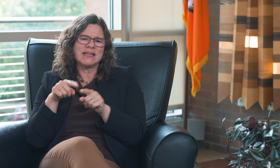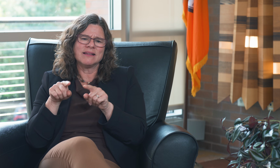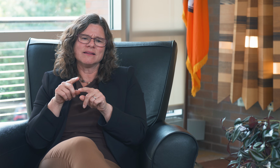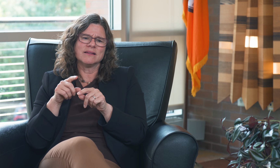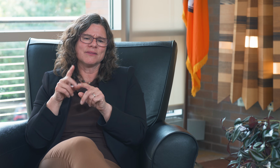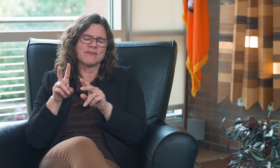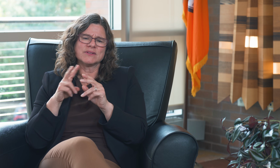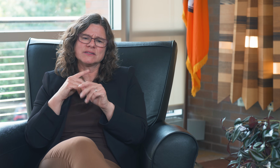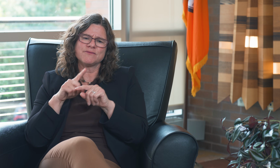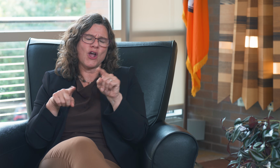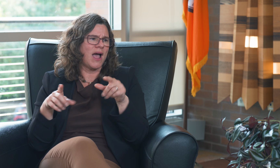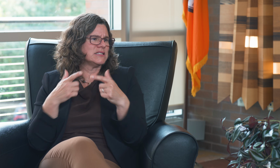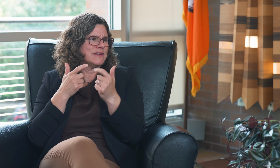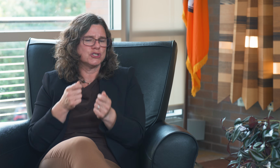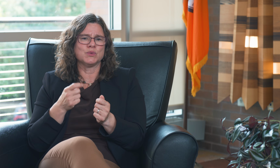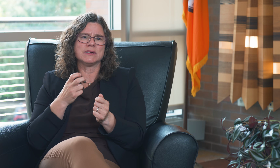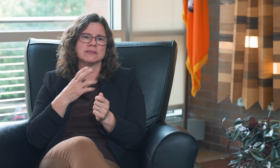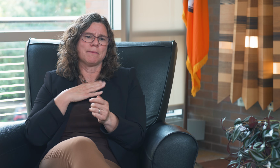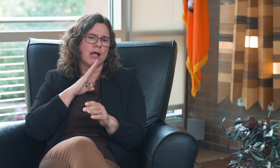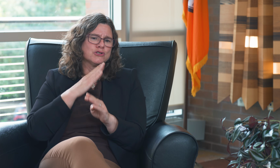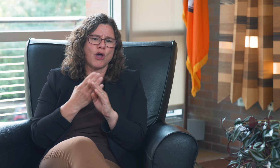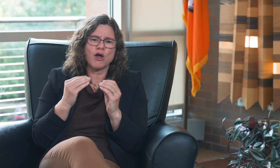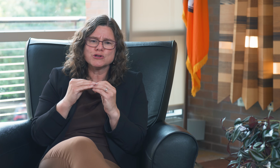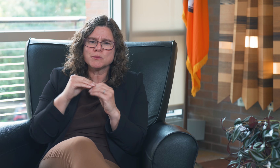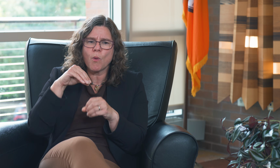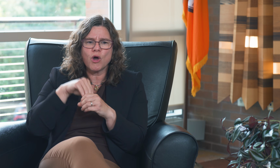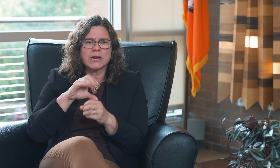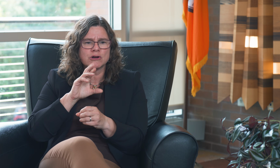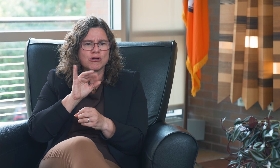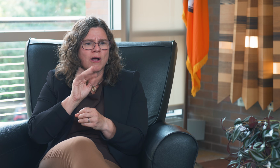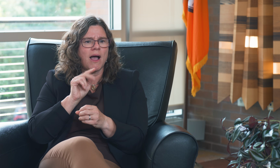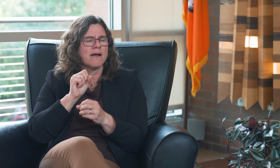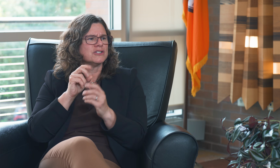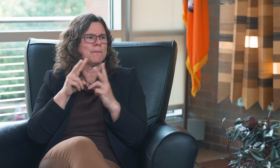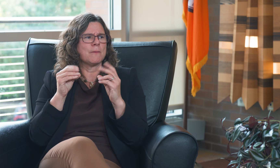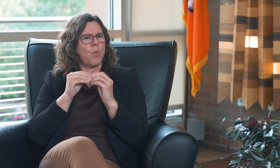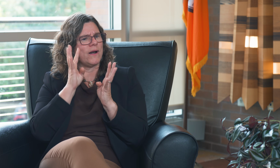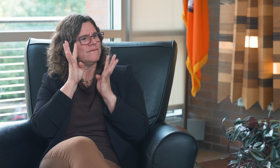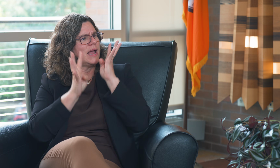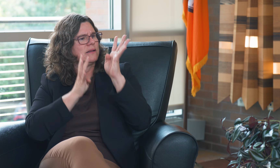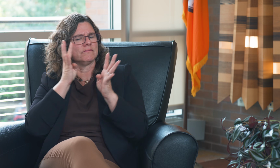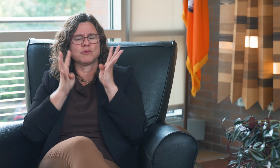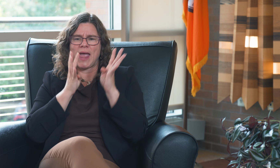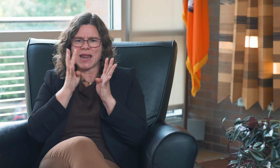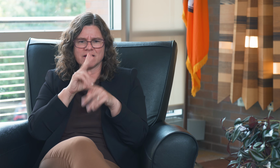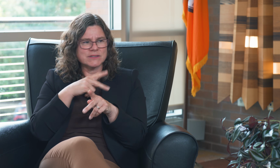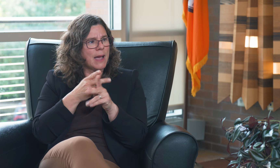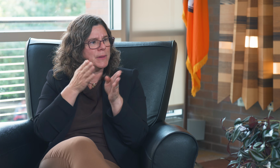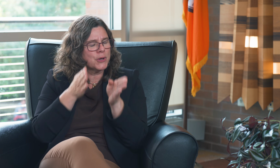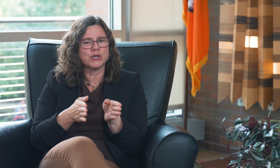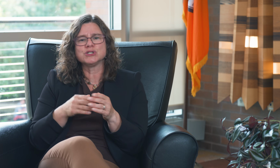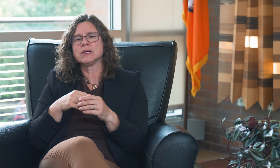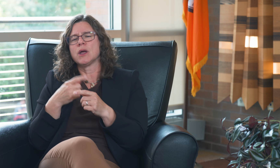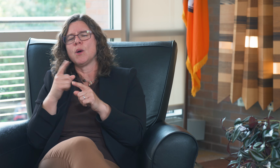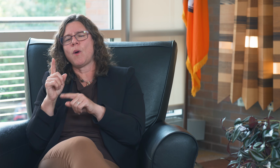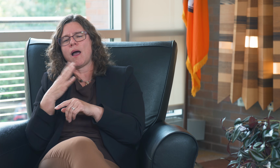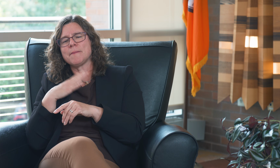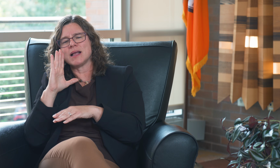but really, they have varied interests. My daughter is more into crafts. She's very creative.